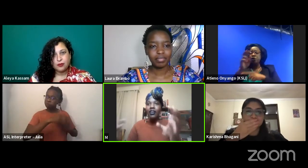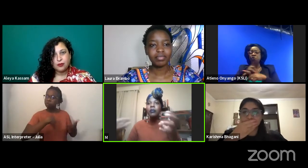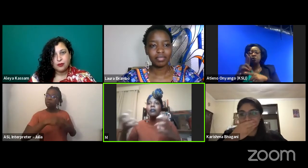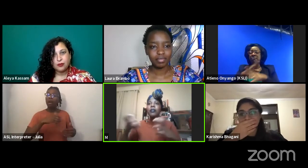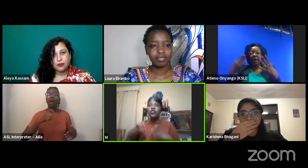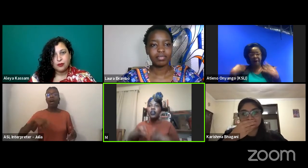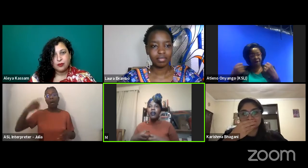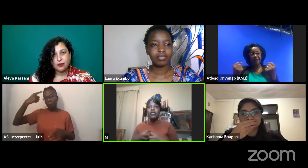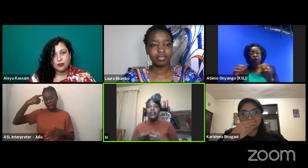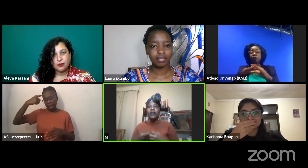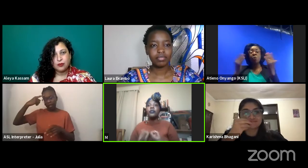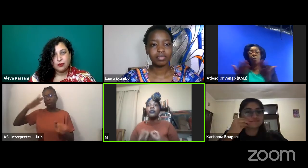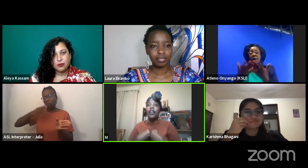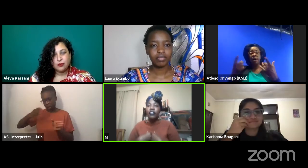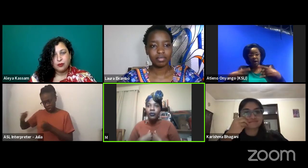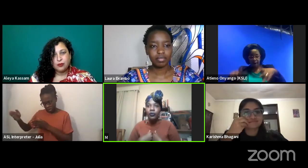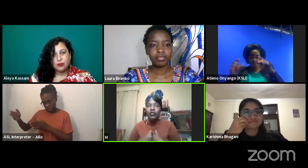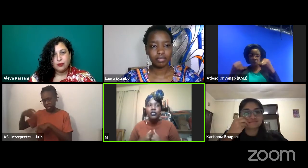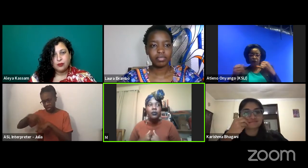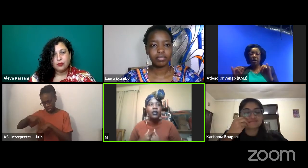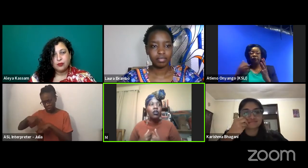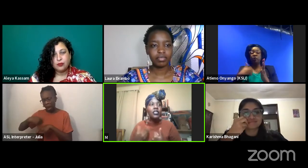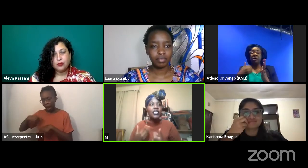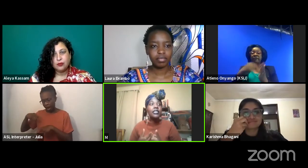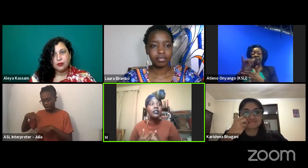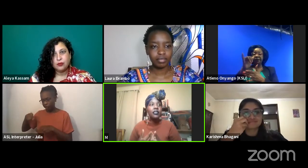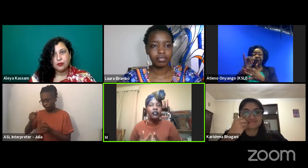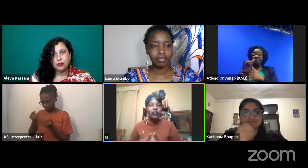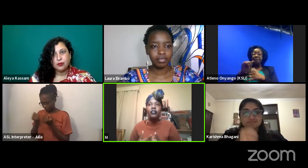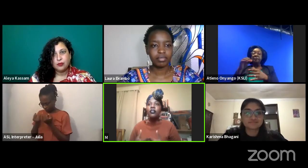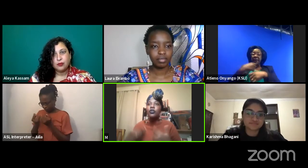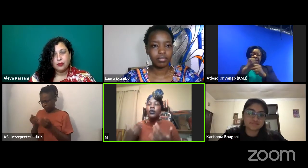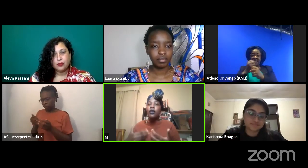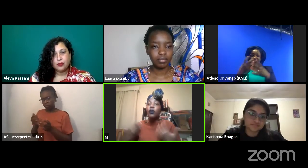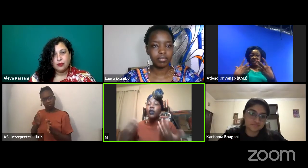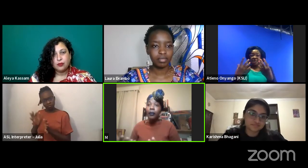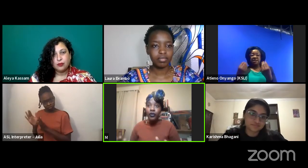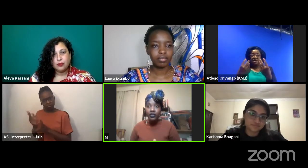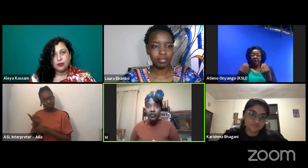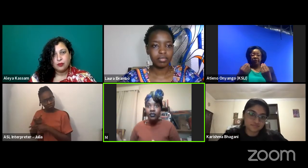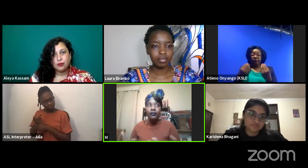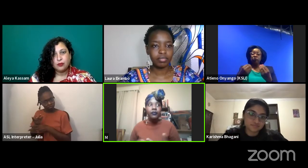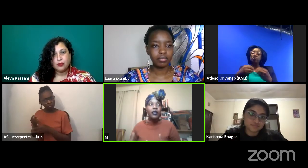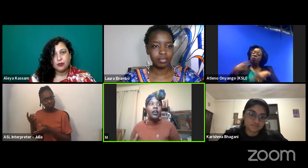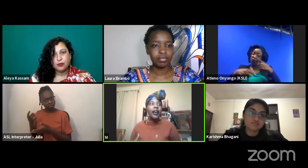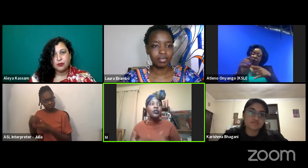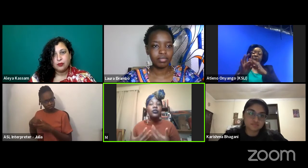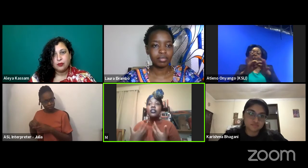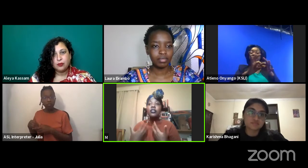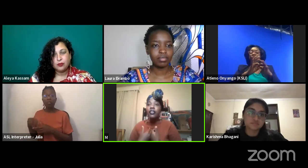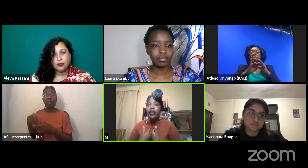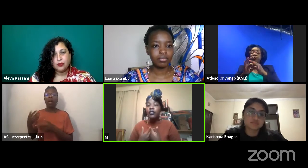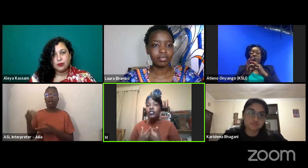let me make sure plan the time for me to gather inwards. It's made it a lot easier to keep collaborating and to sustain the energy.